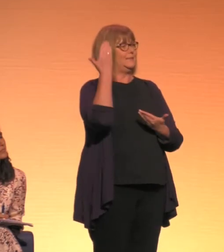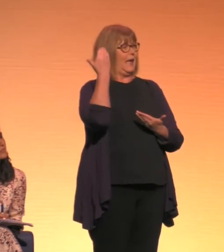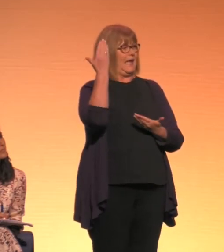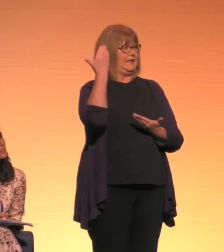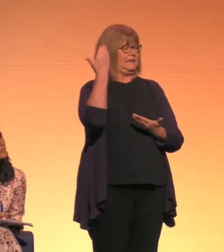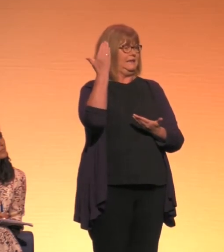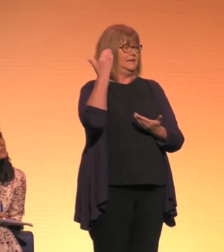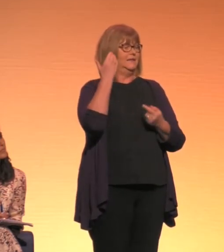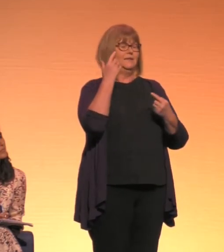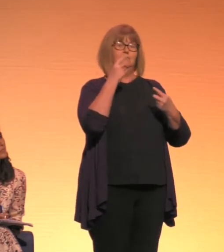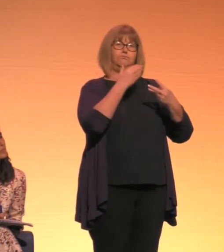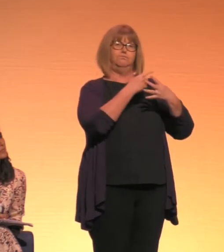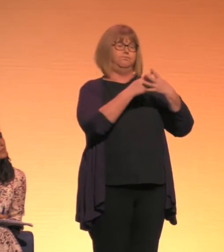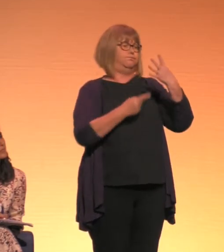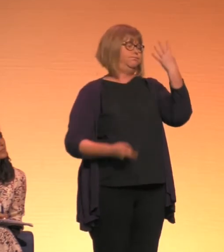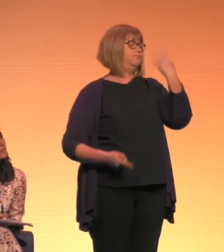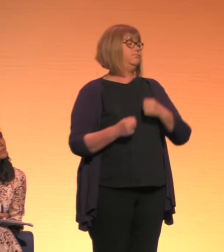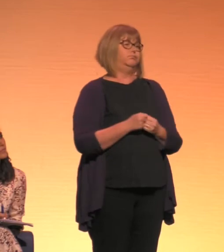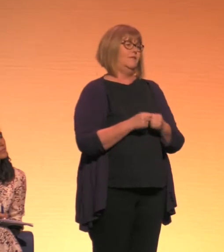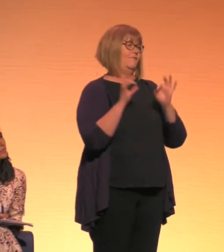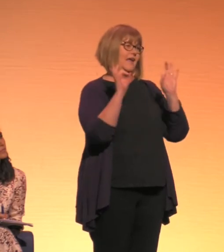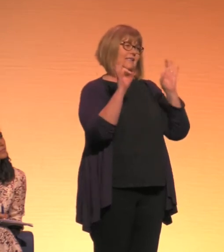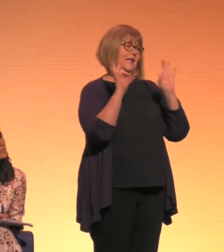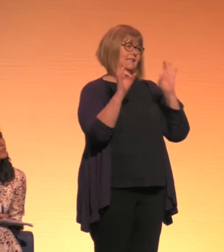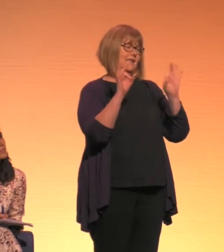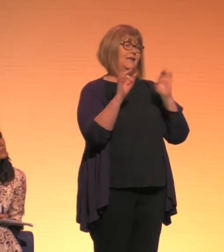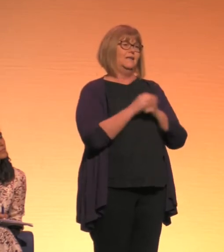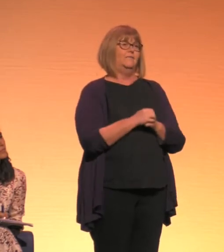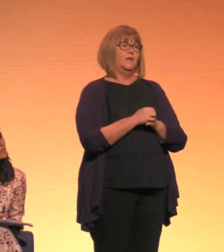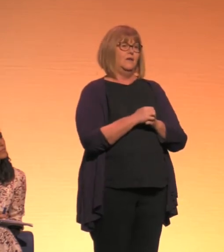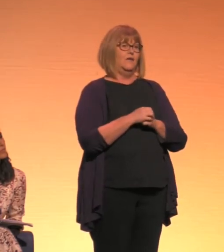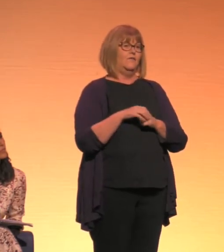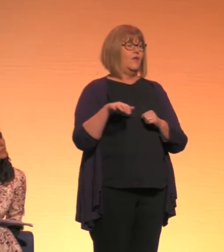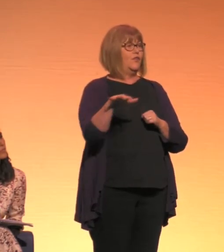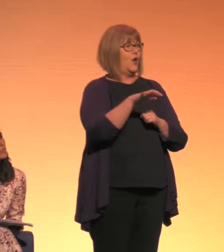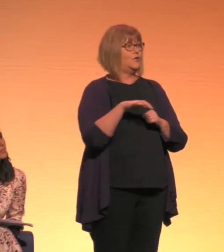You've been fantastic. You've gone out of your way. And for those of you who had to do it four times